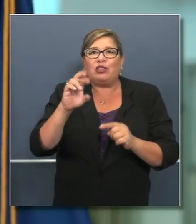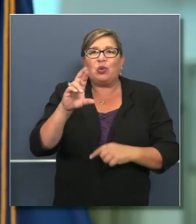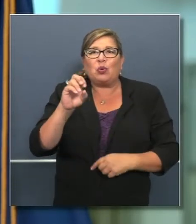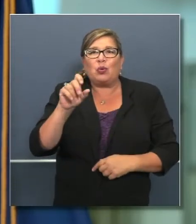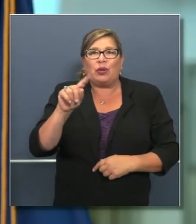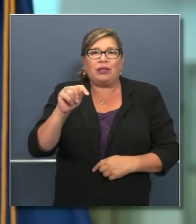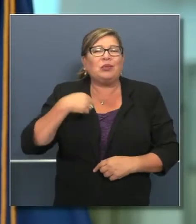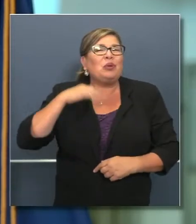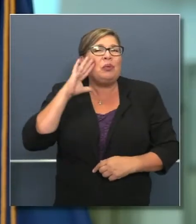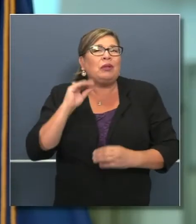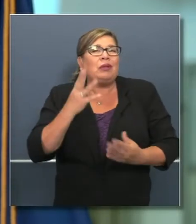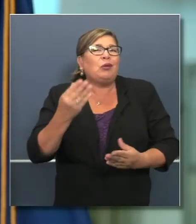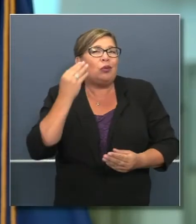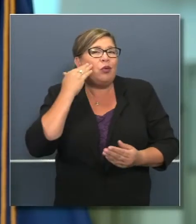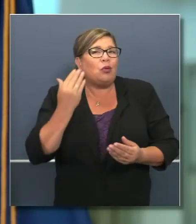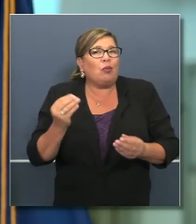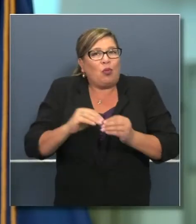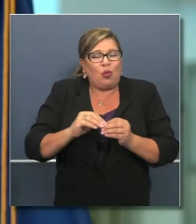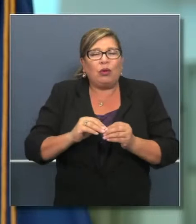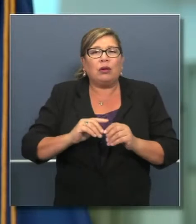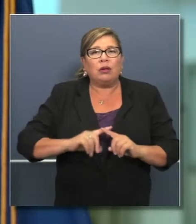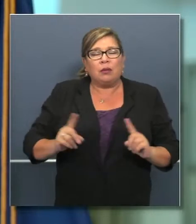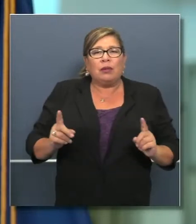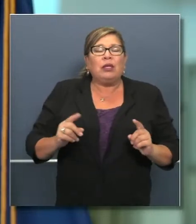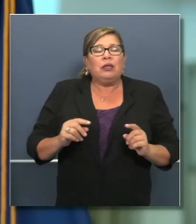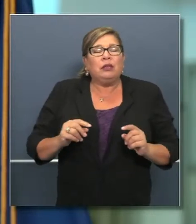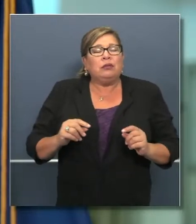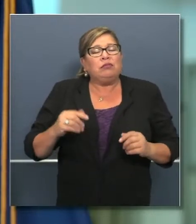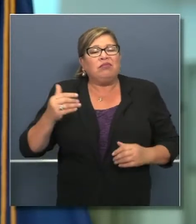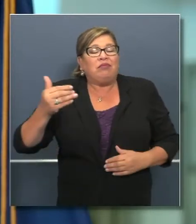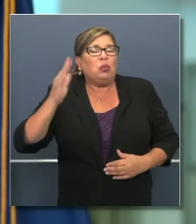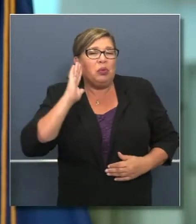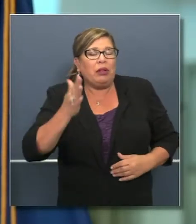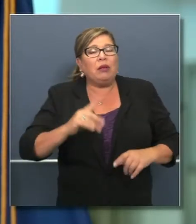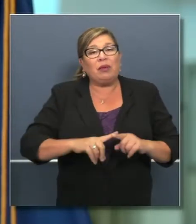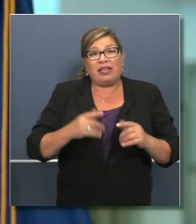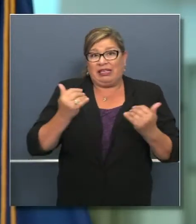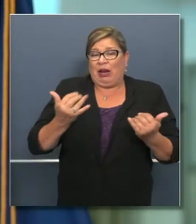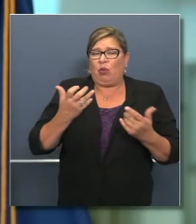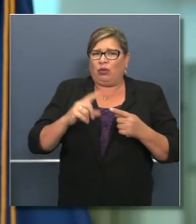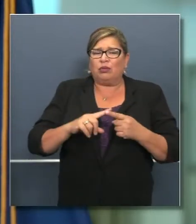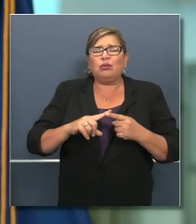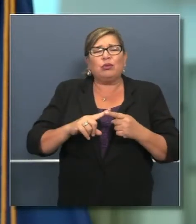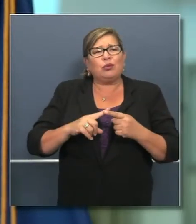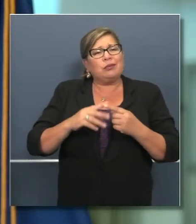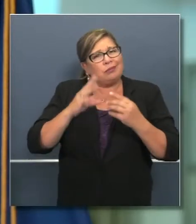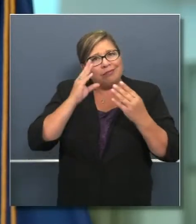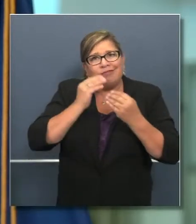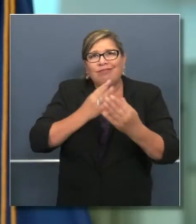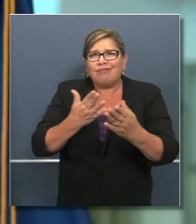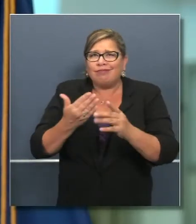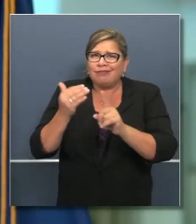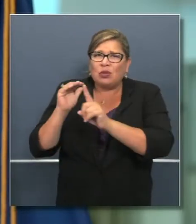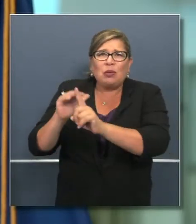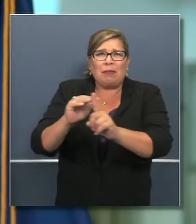the top of my remarks just remind everybody of the importance that we all place the vigilance that we